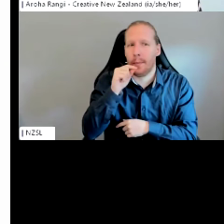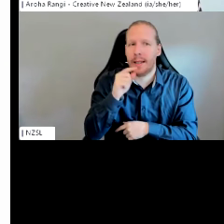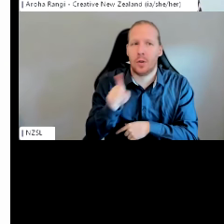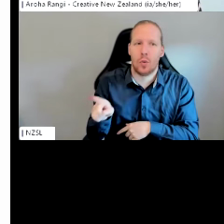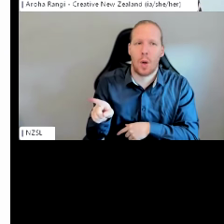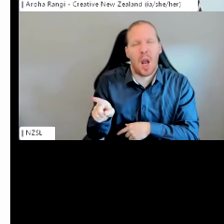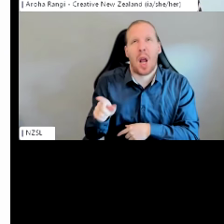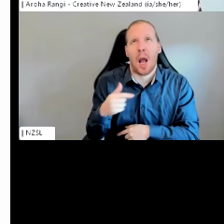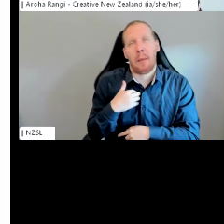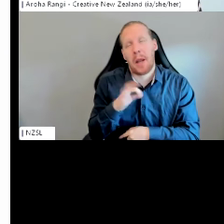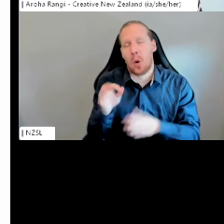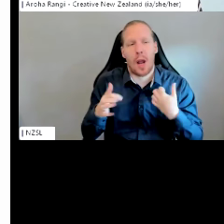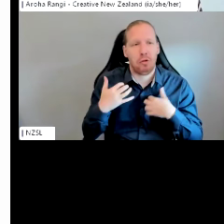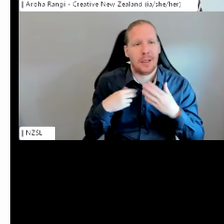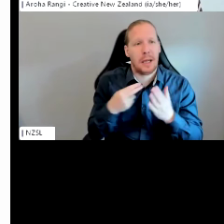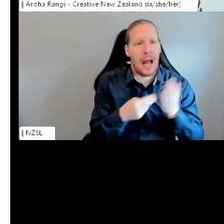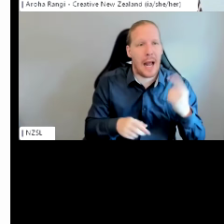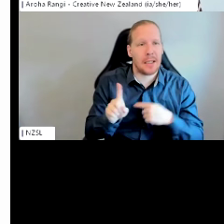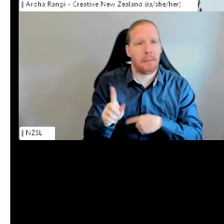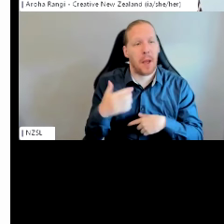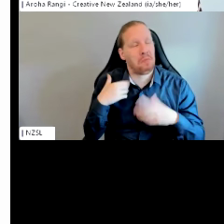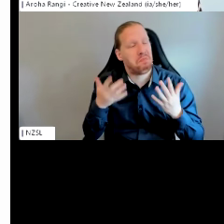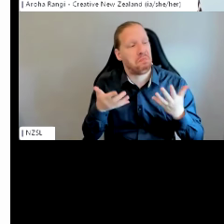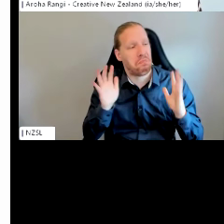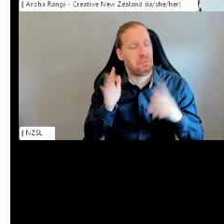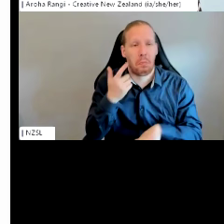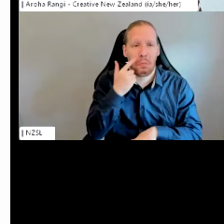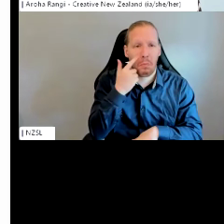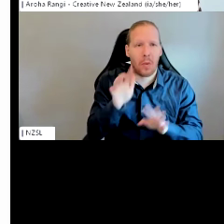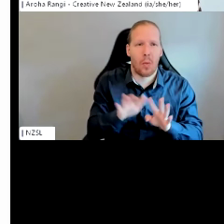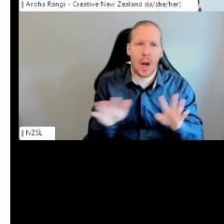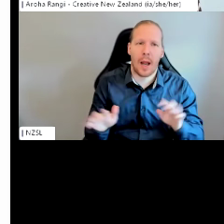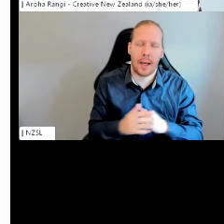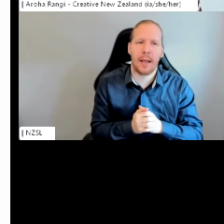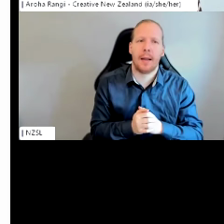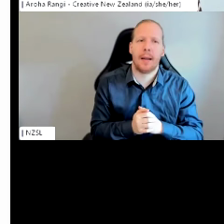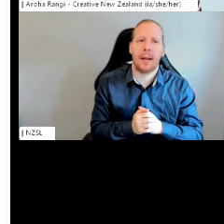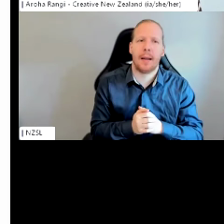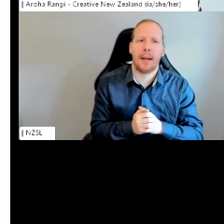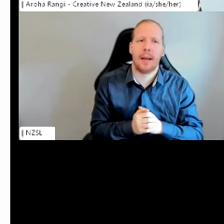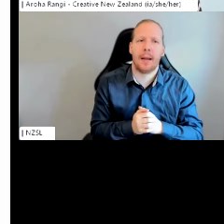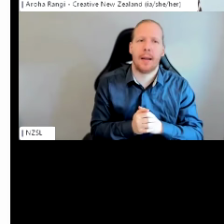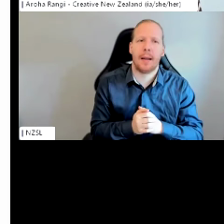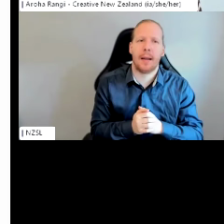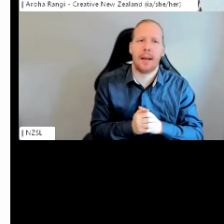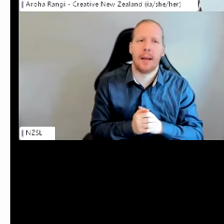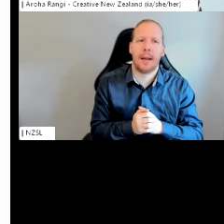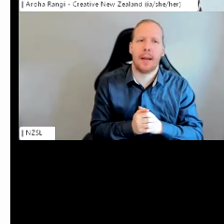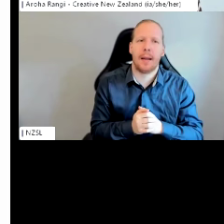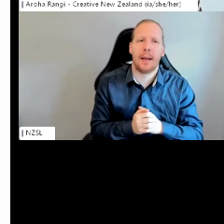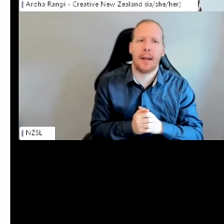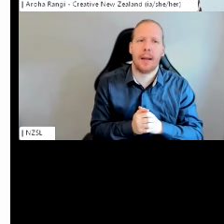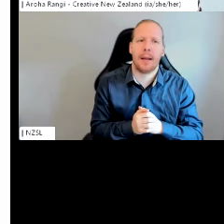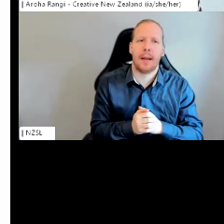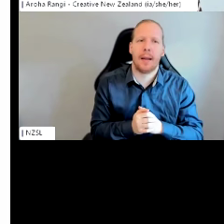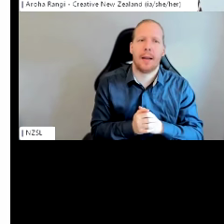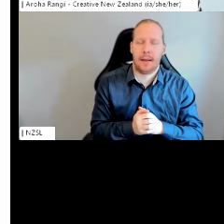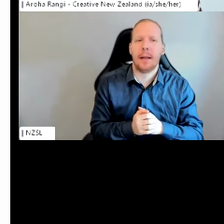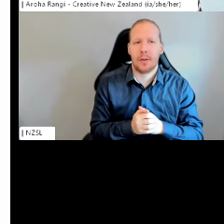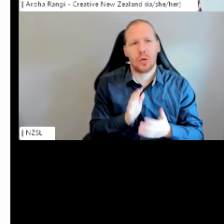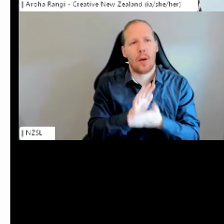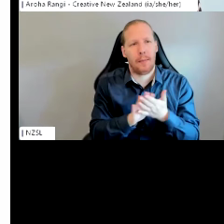go so it's looking not just at what we hold, but it's also what we've had and what we might get.